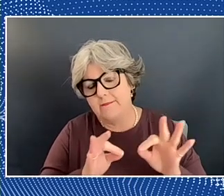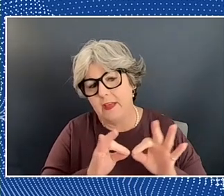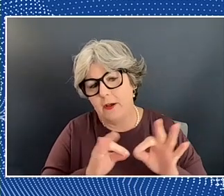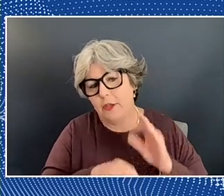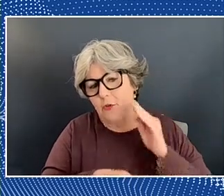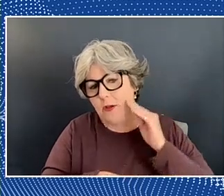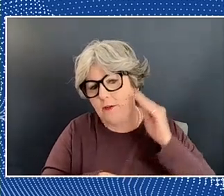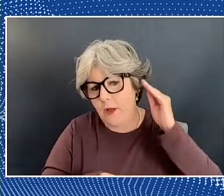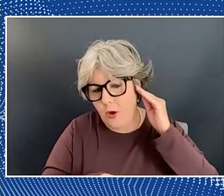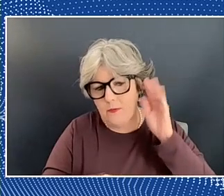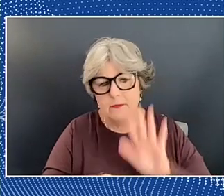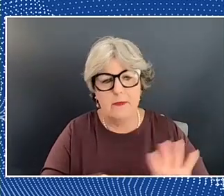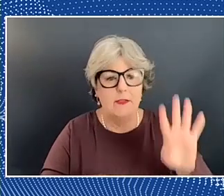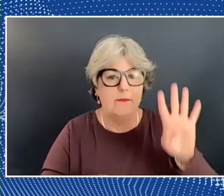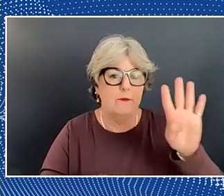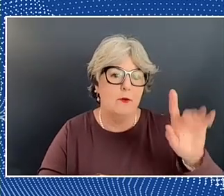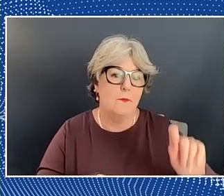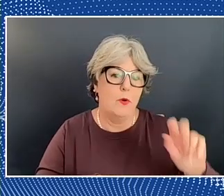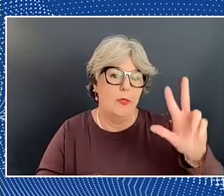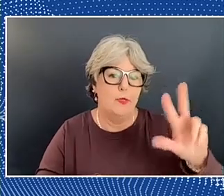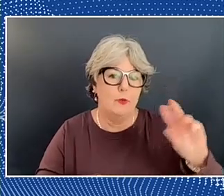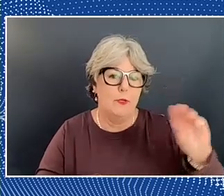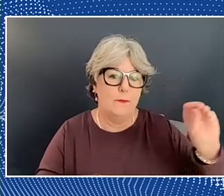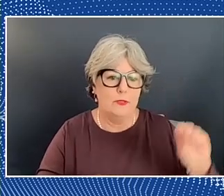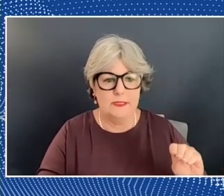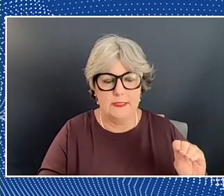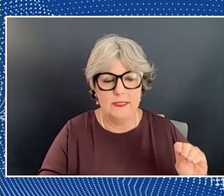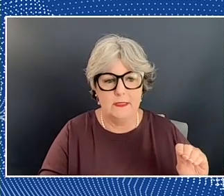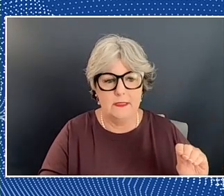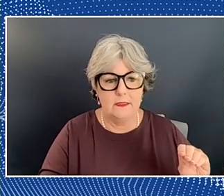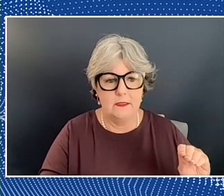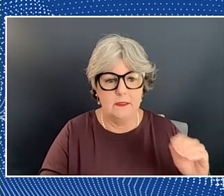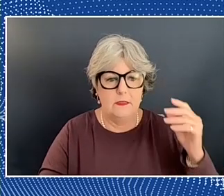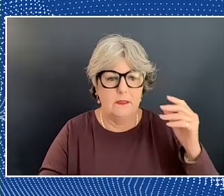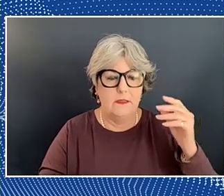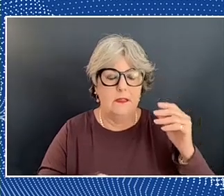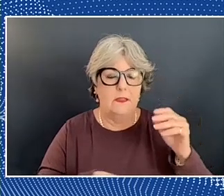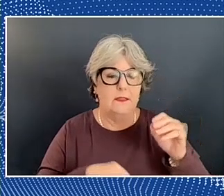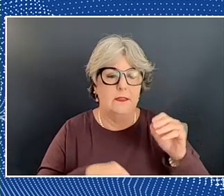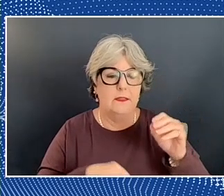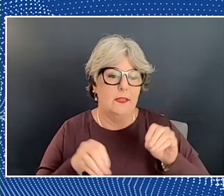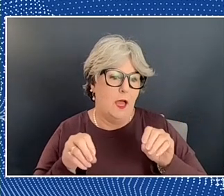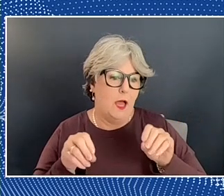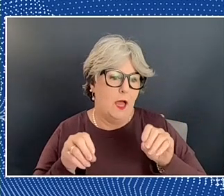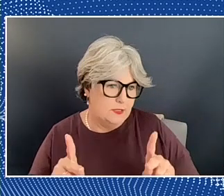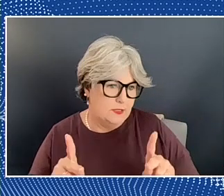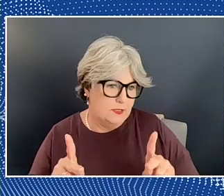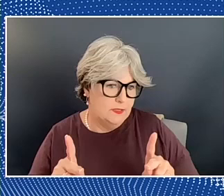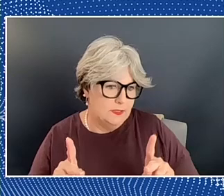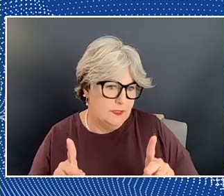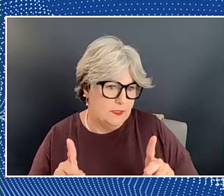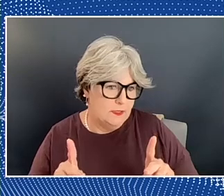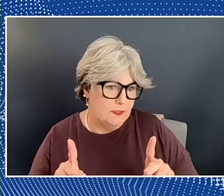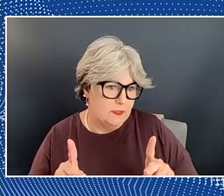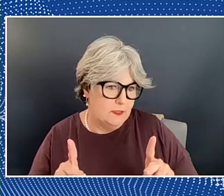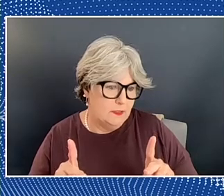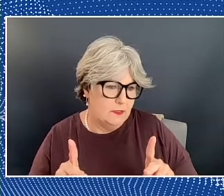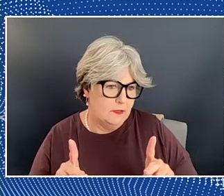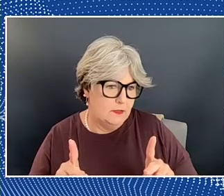4.3% that there is an opportunity to combine student loan payments with the